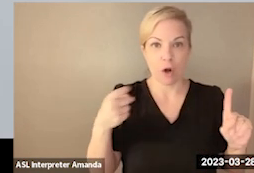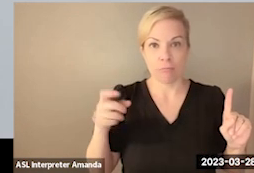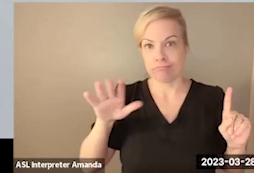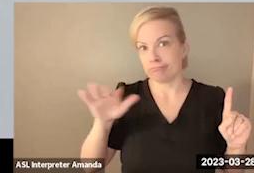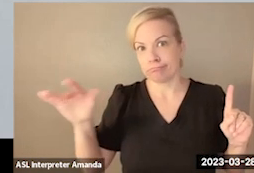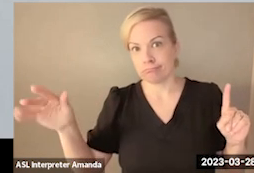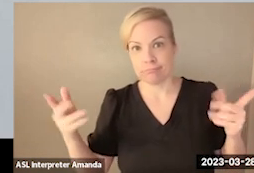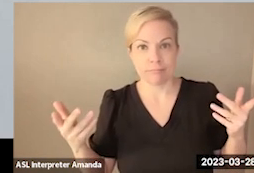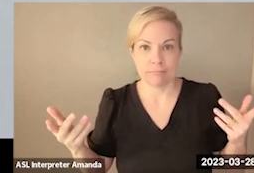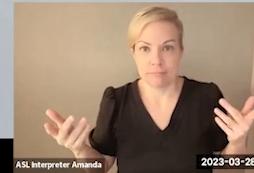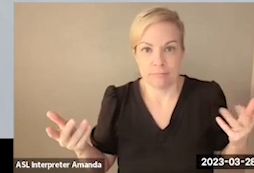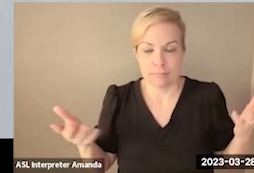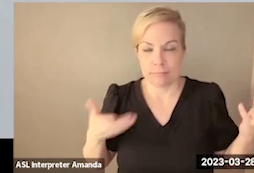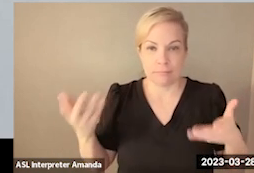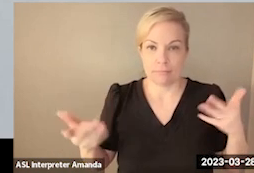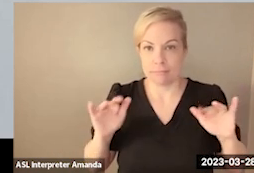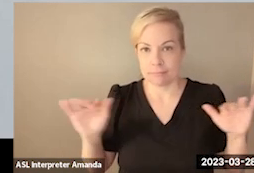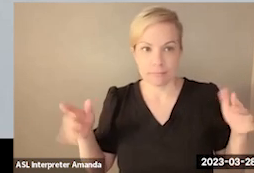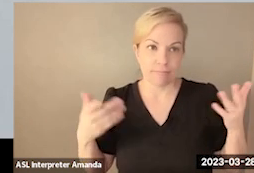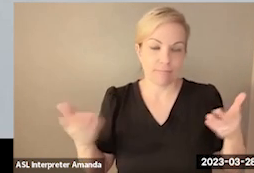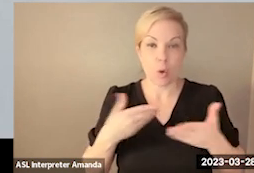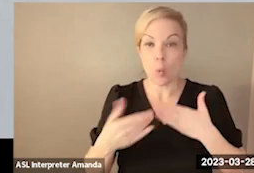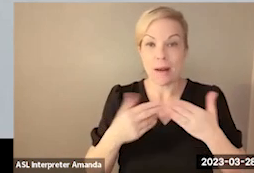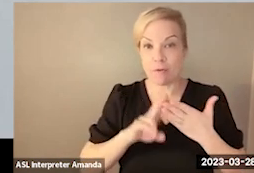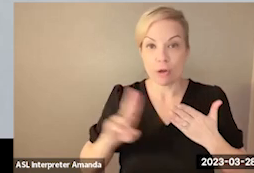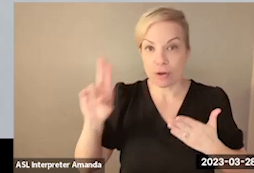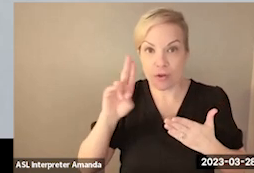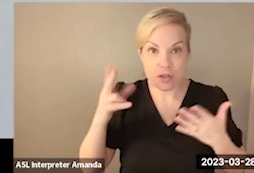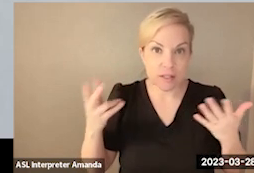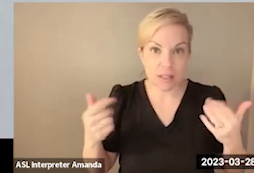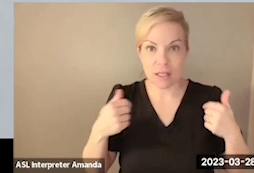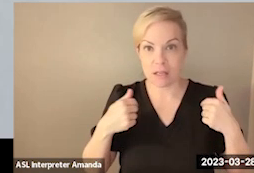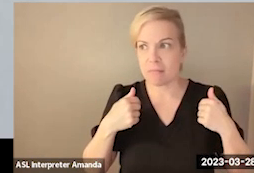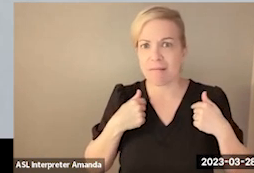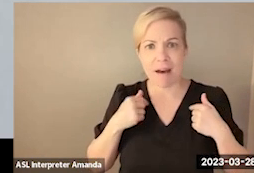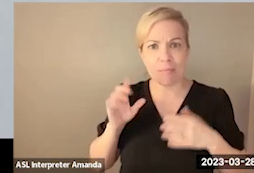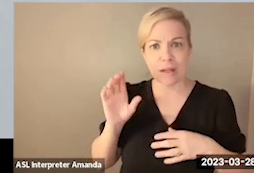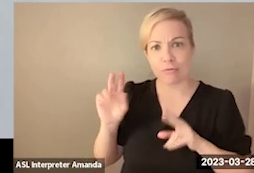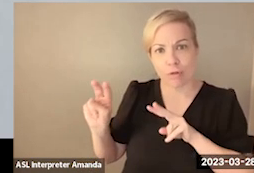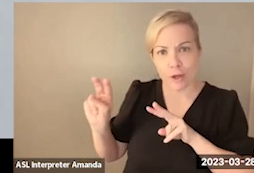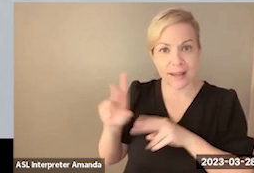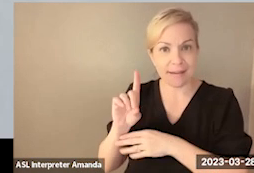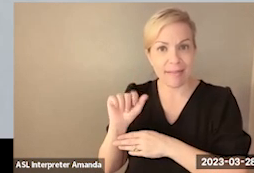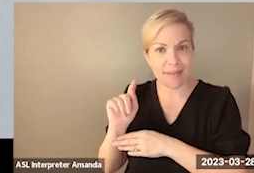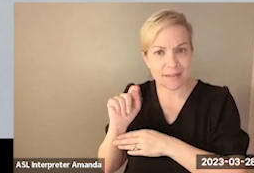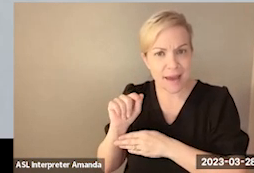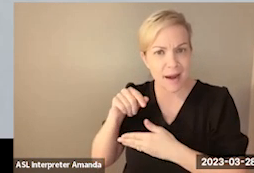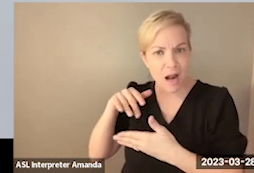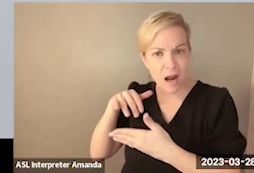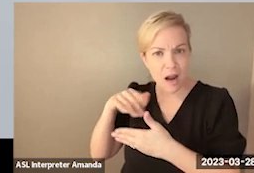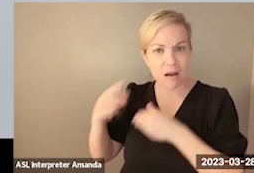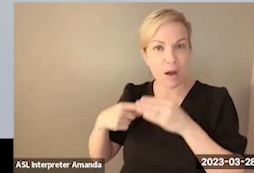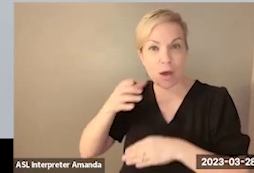Debbie Stine, Science & Technology Policy Academy: you know that you that such and such university, you know. I've been looking at the data on on drinking water quality